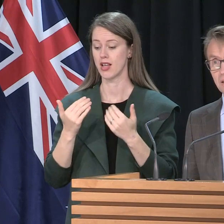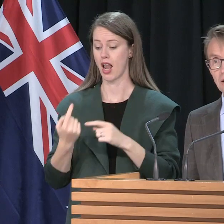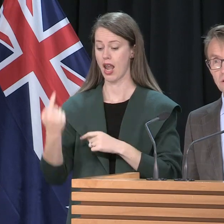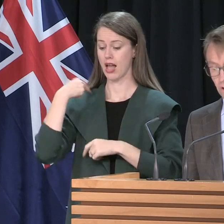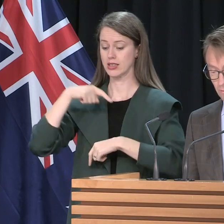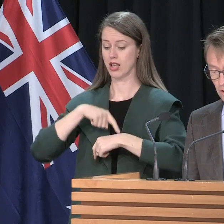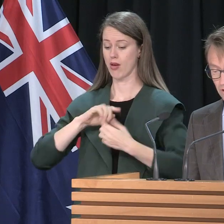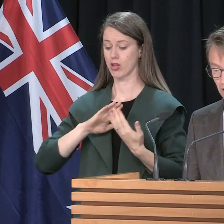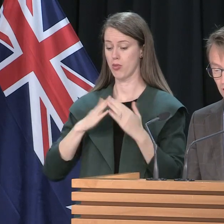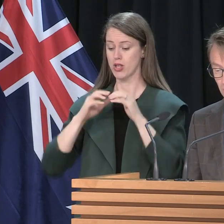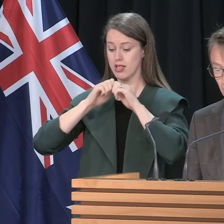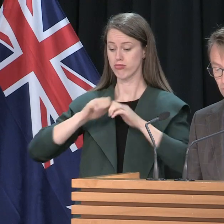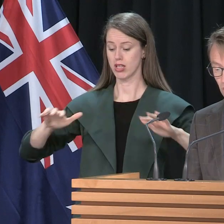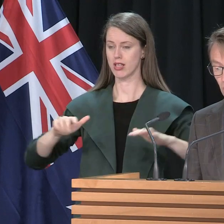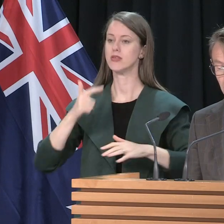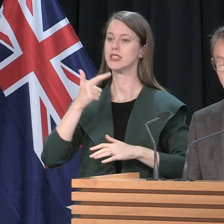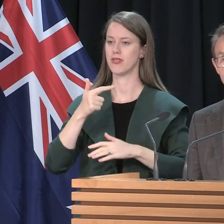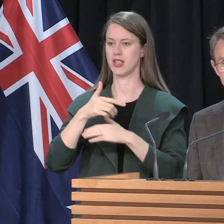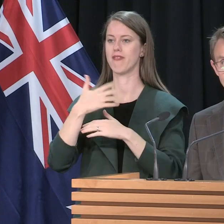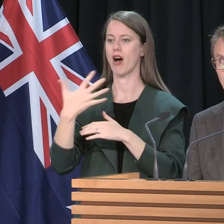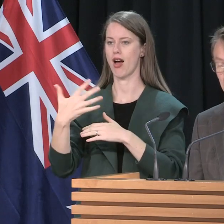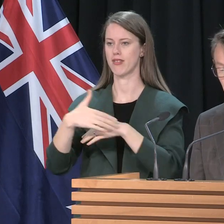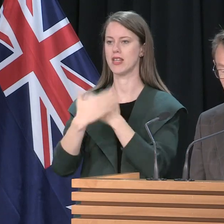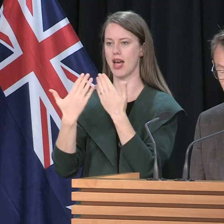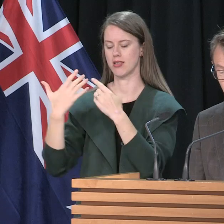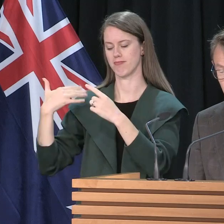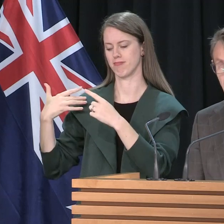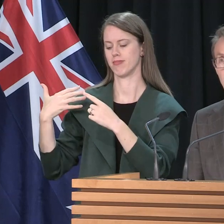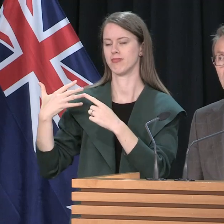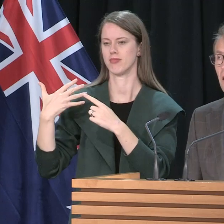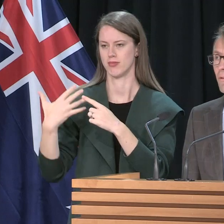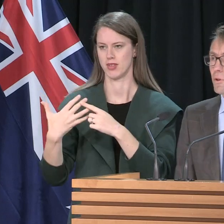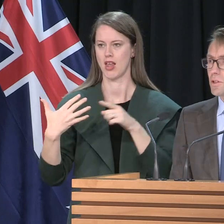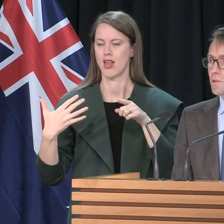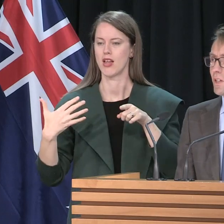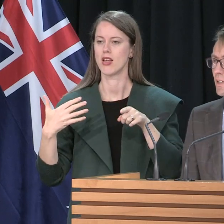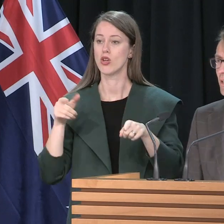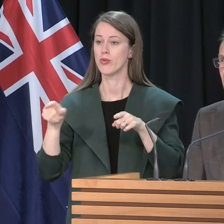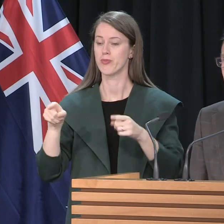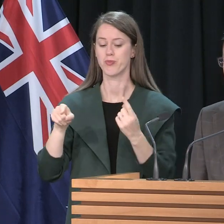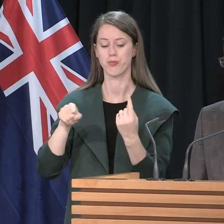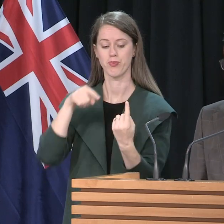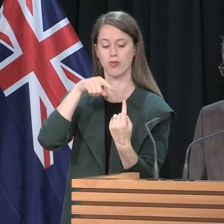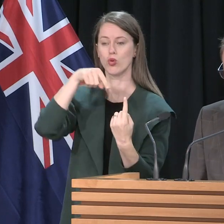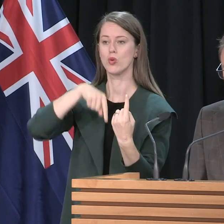managed isolation facilities. It's now been 75 days since the last case of COVID-19 was